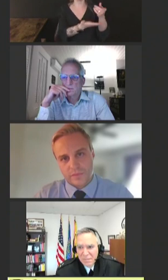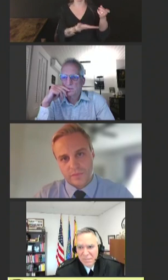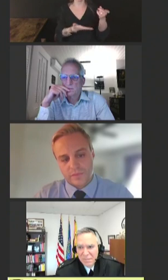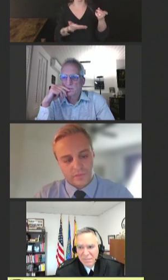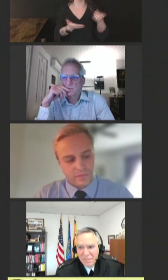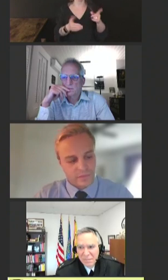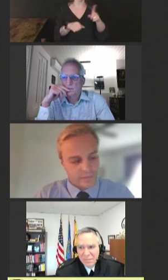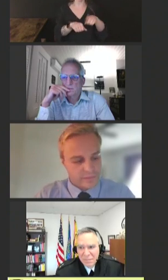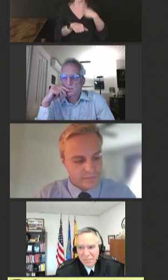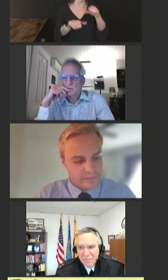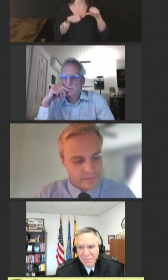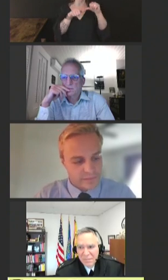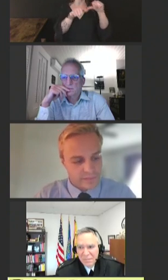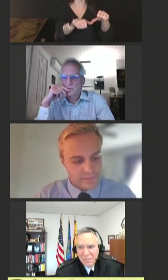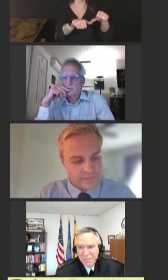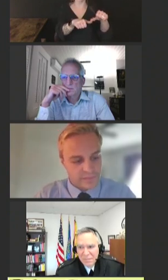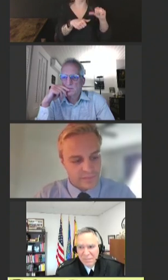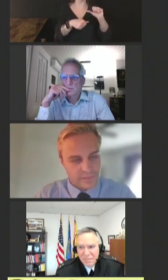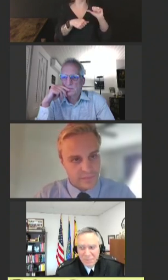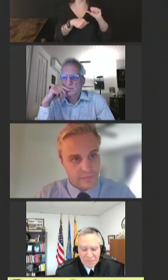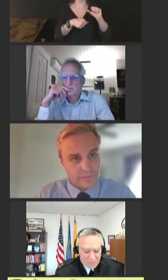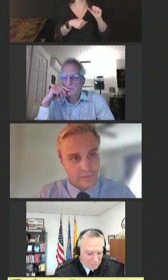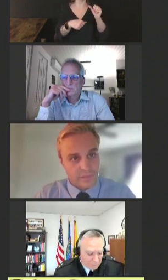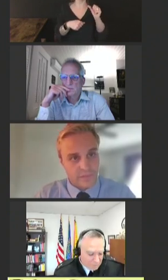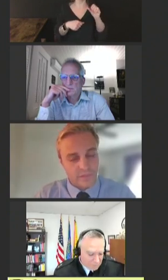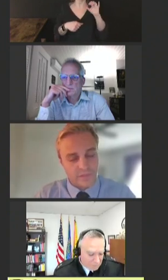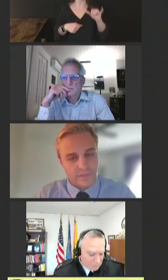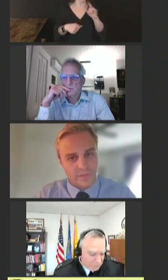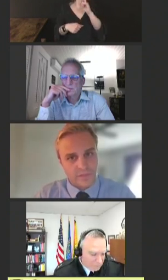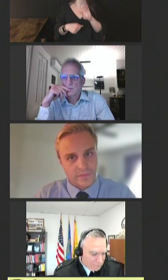people who have either asymptomatic or very mild disease. That, in my view,